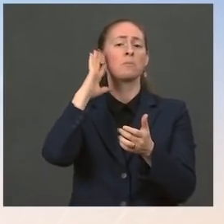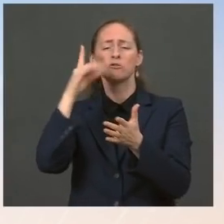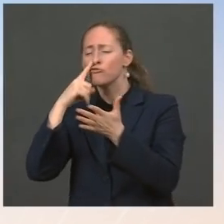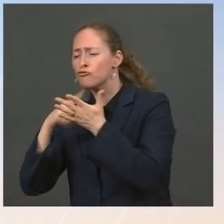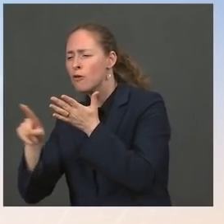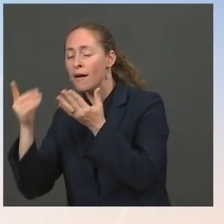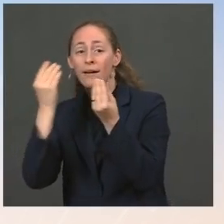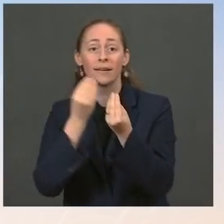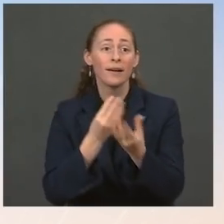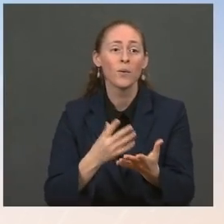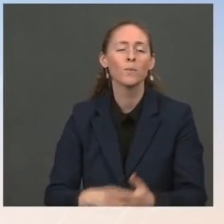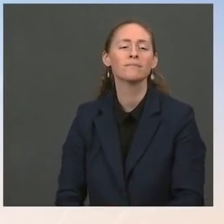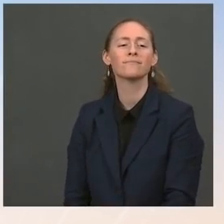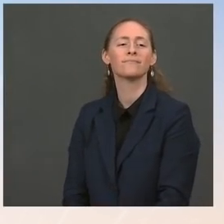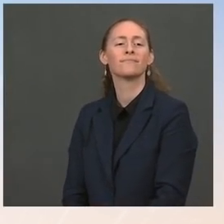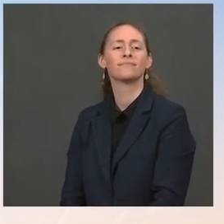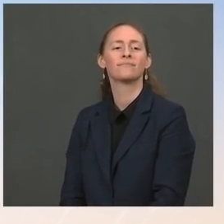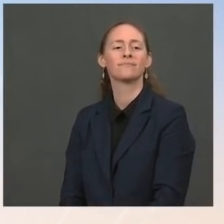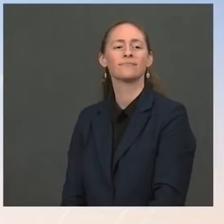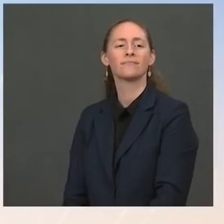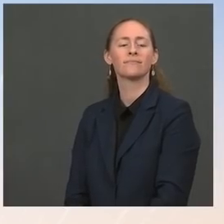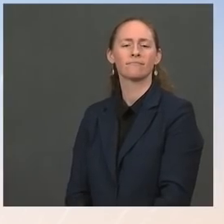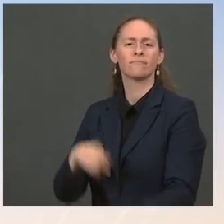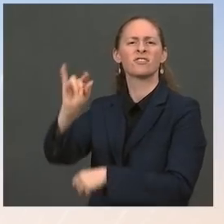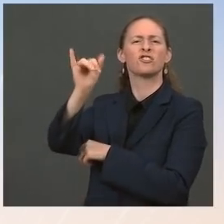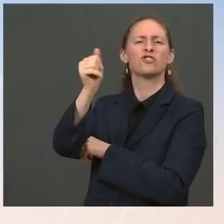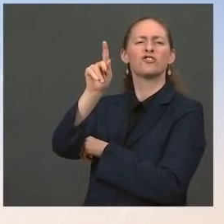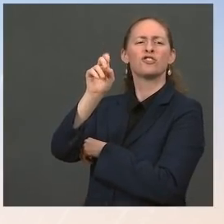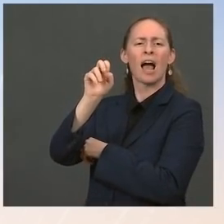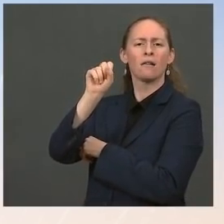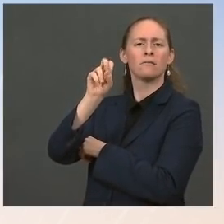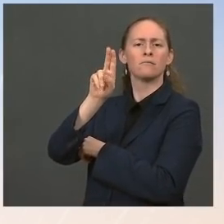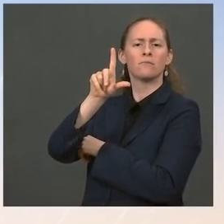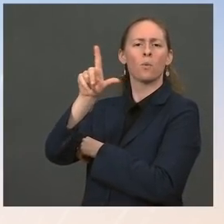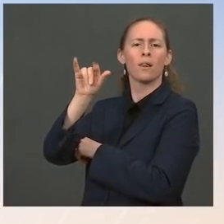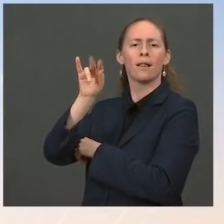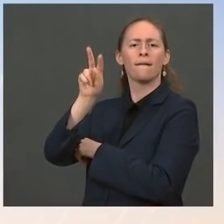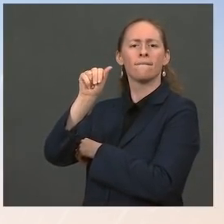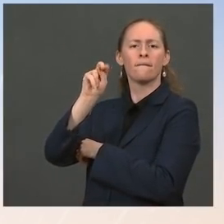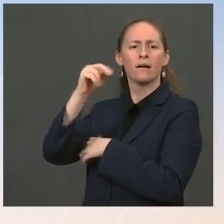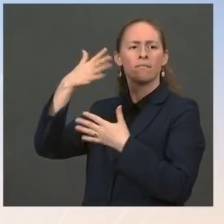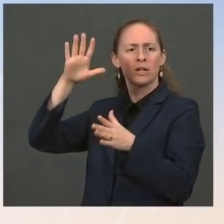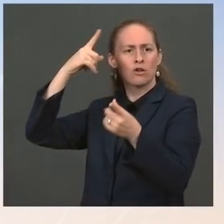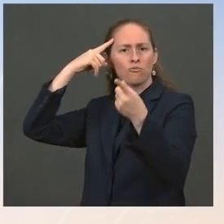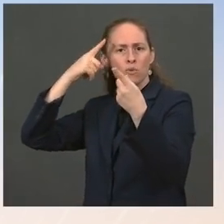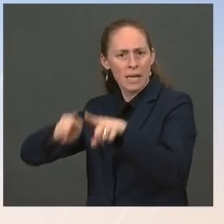with the Chinese today for President Biden and President Xi to have a virtual summit before the end of the year.